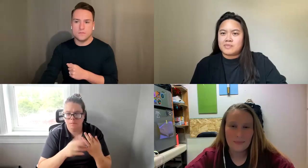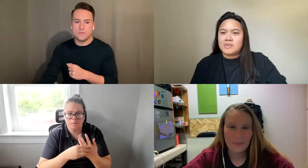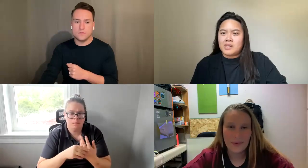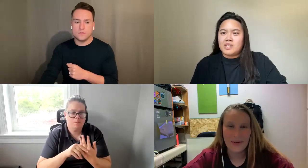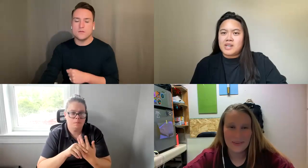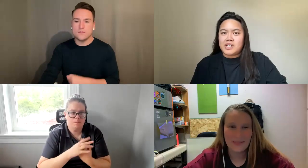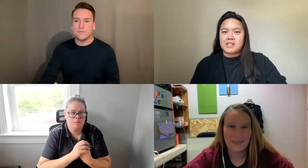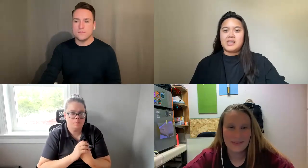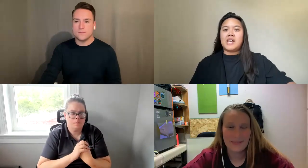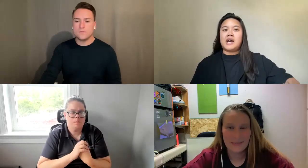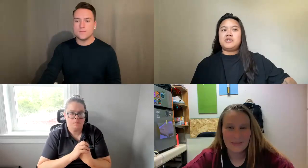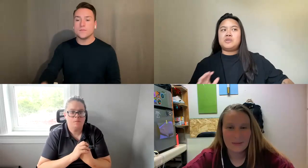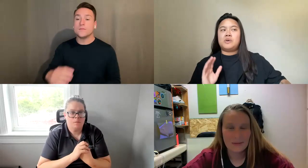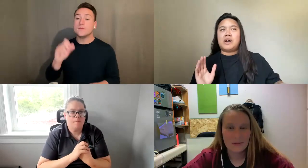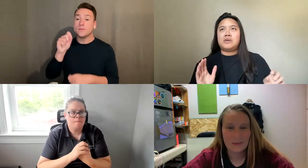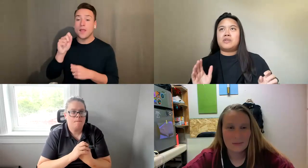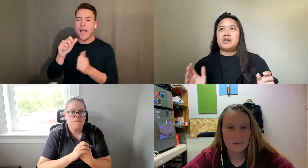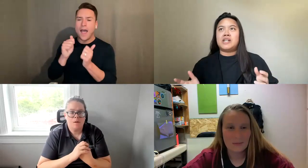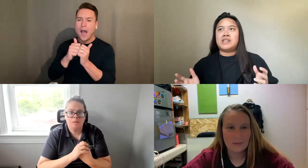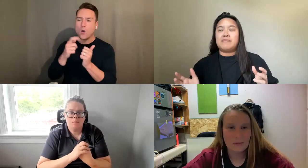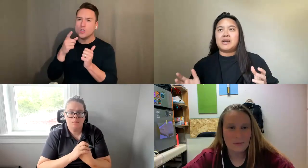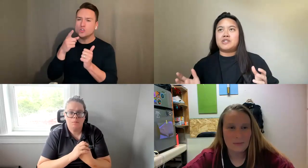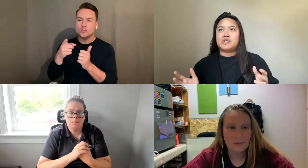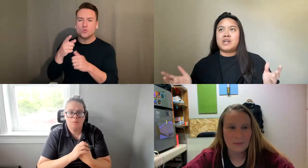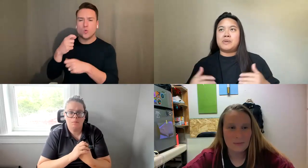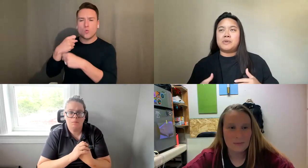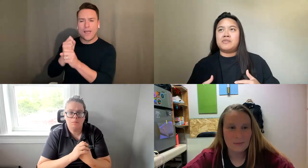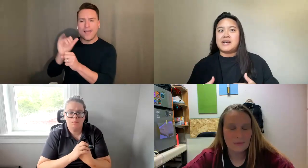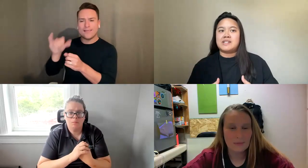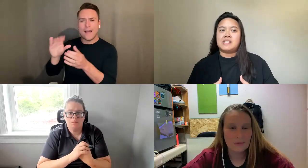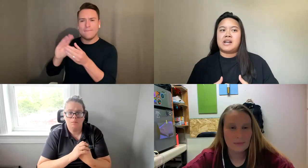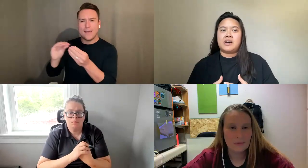How did go about creating that message to get people invested.